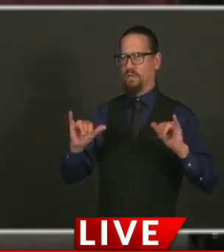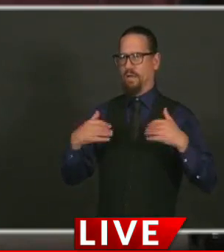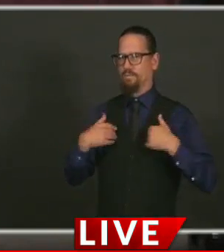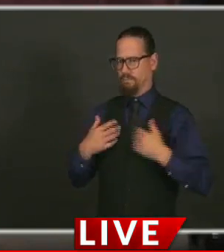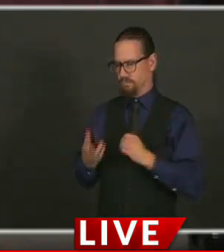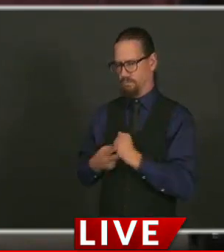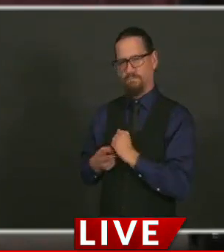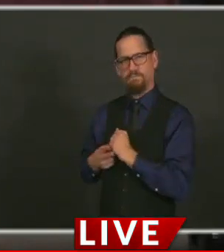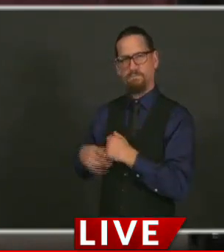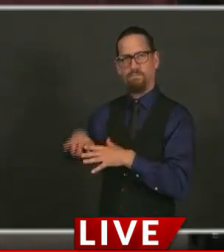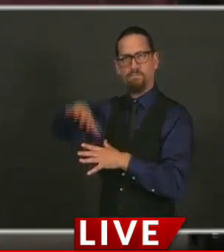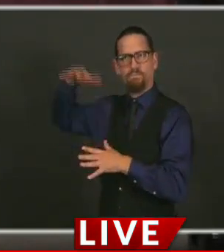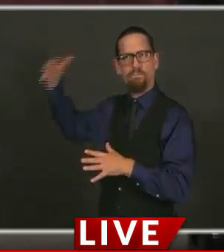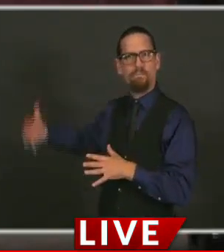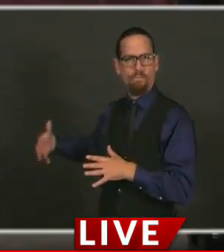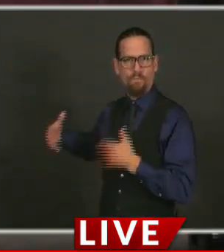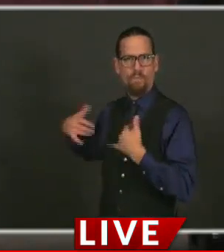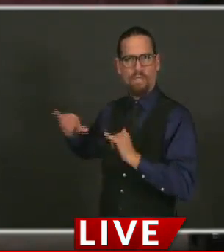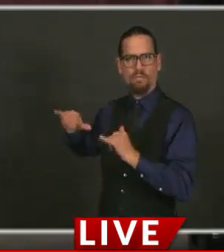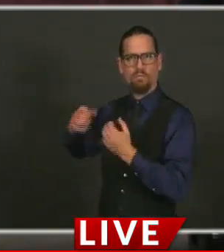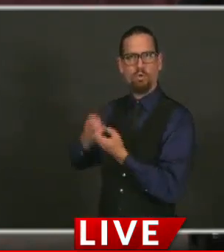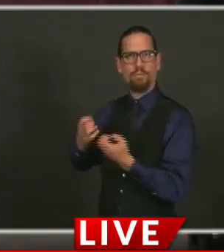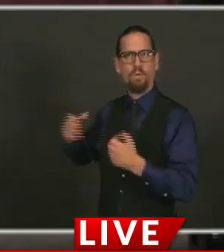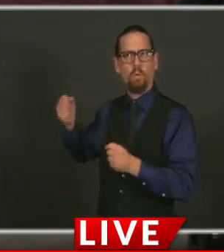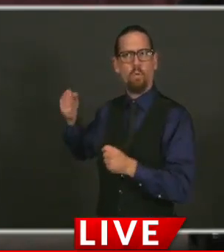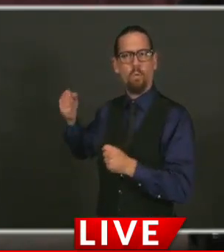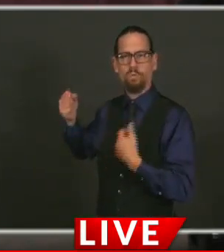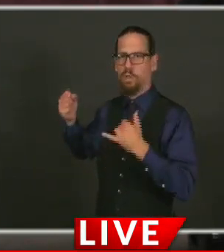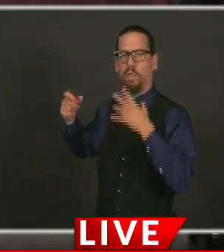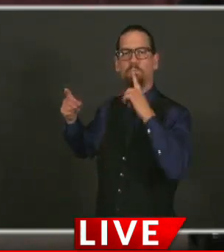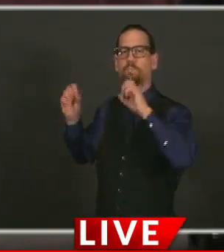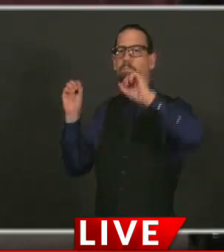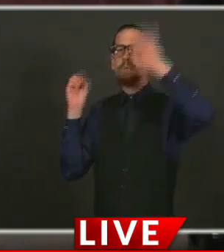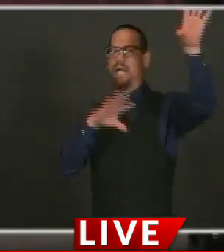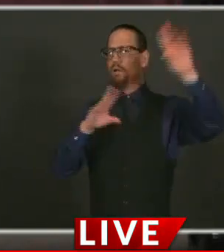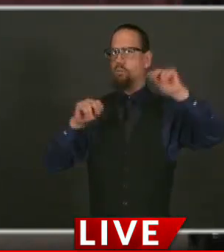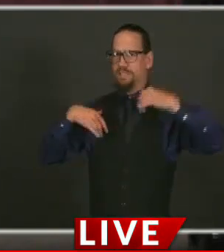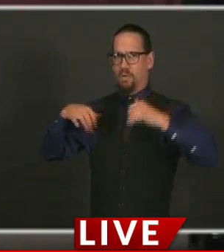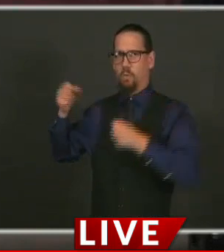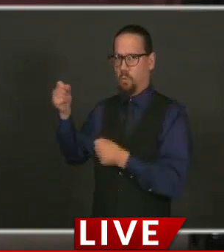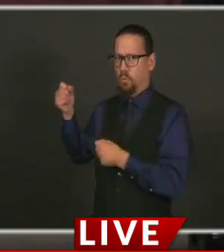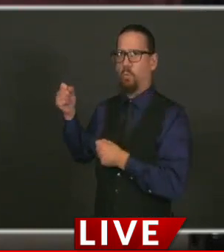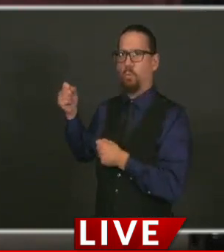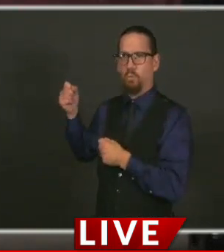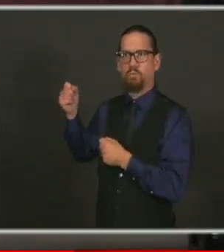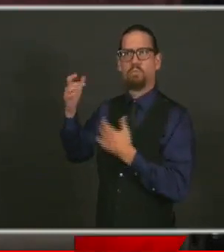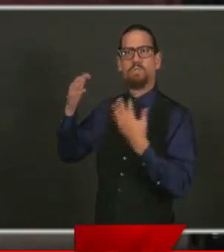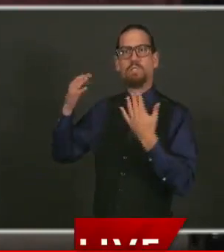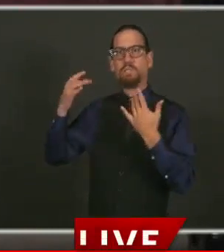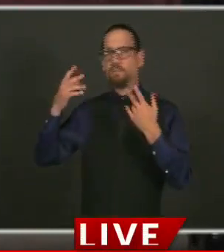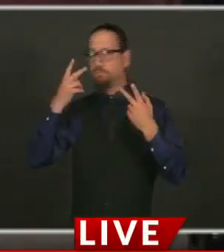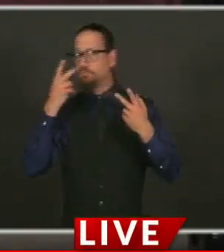BUT I DON'T WANT TO GET THERE. YES, I PREPARED FOR THE WORST. IF WE ALL MAKE CHANGES NOW WE